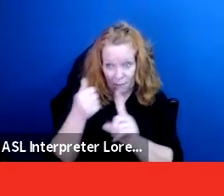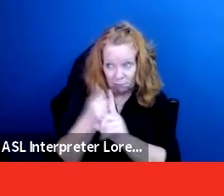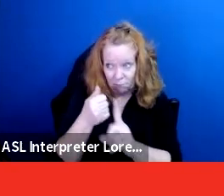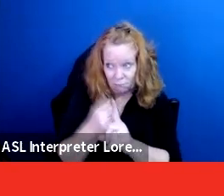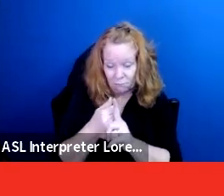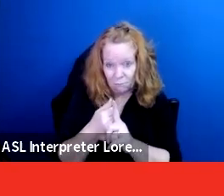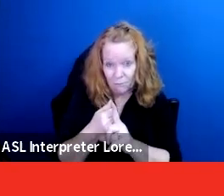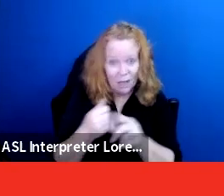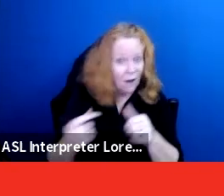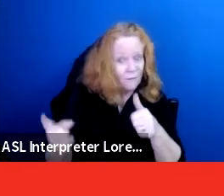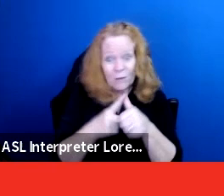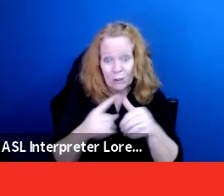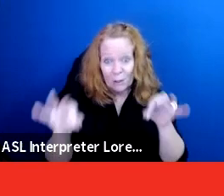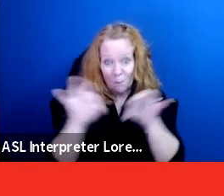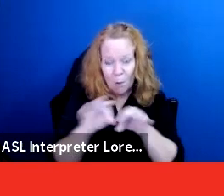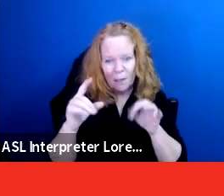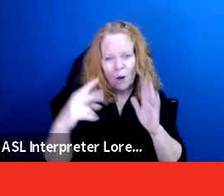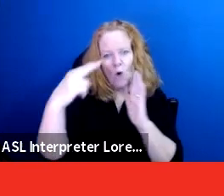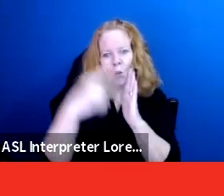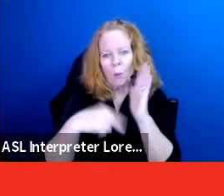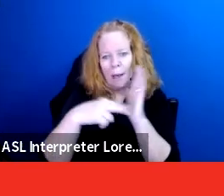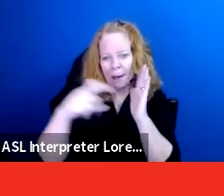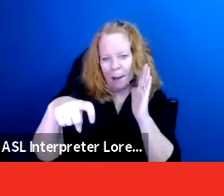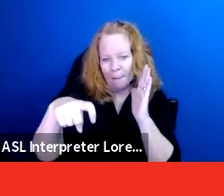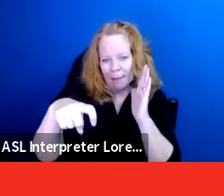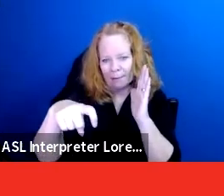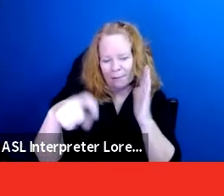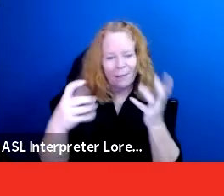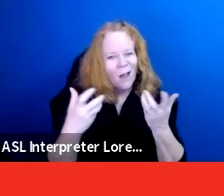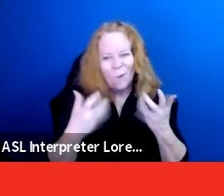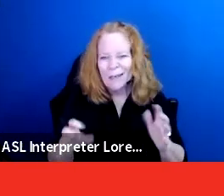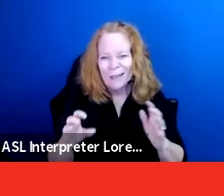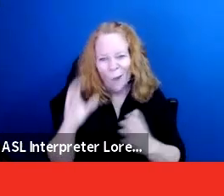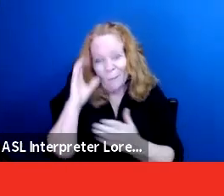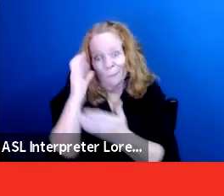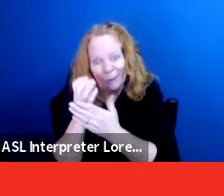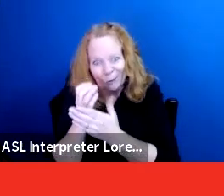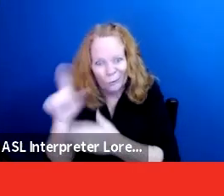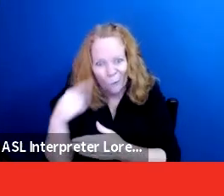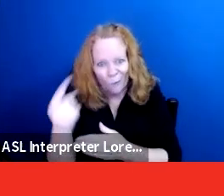as previously mentioned we did not want to have images of text anymore it was also very important